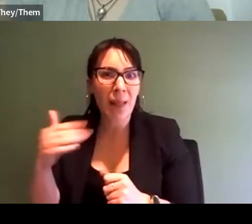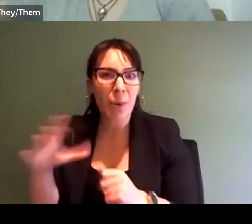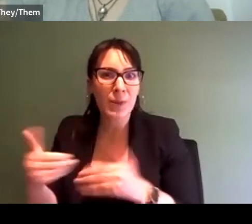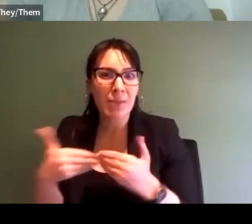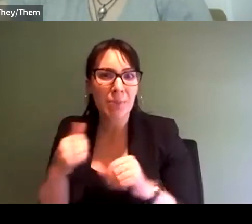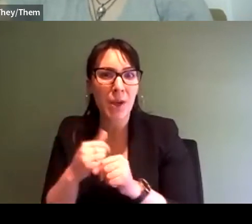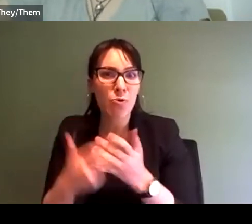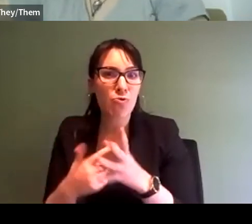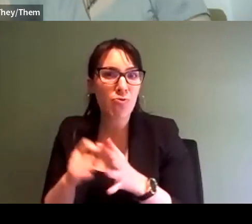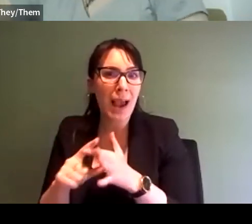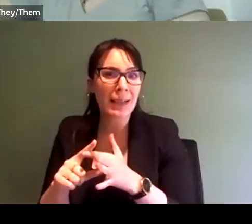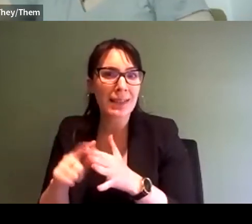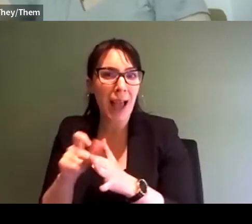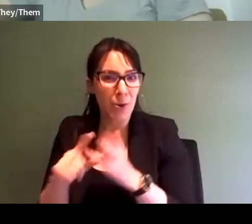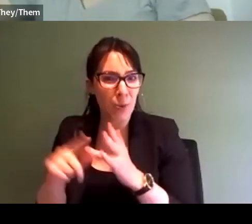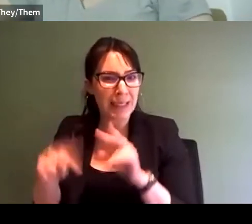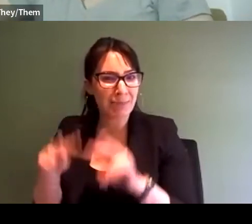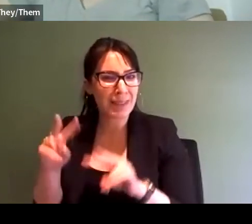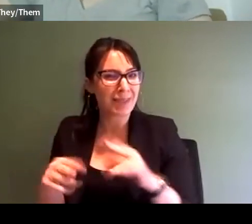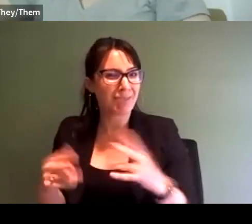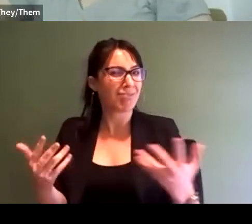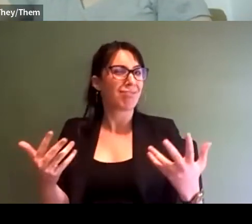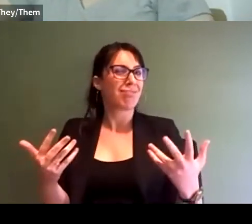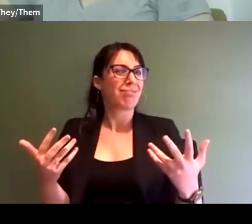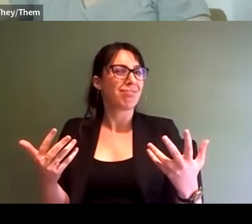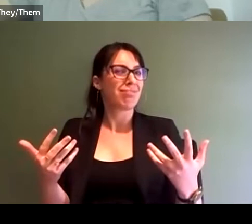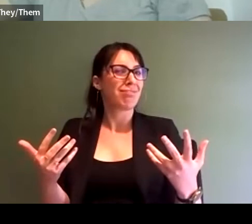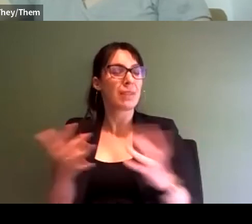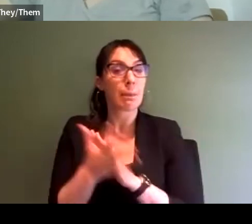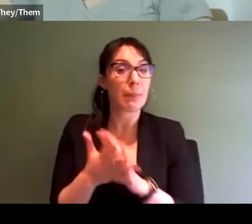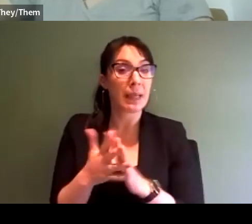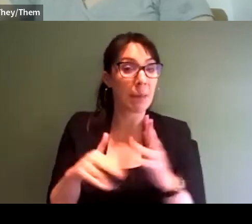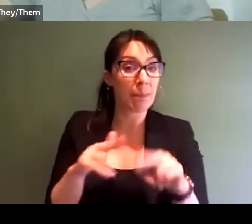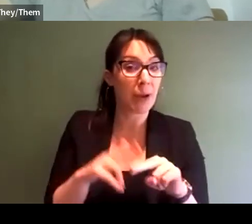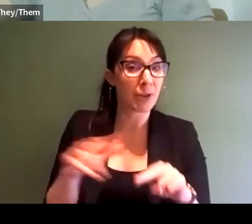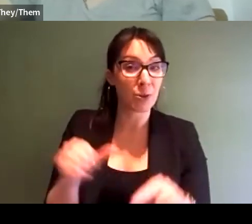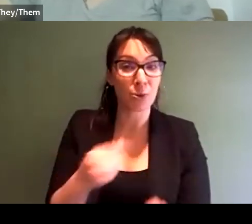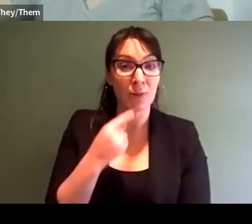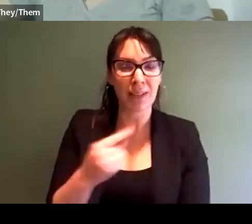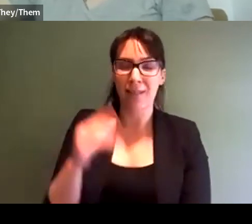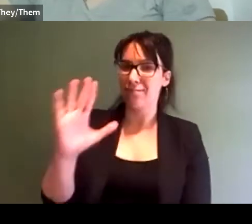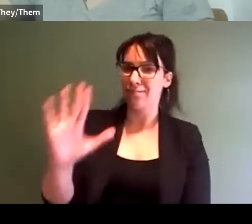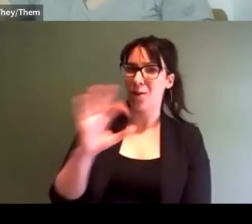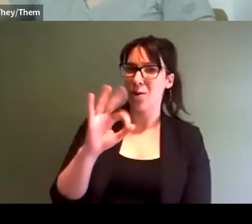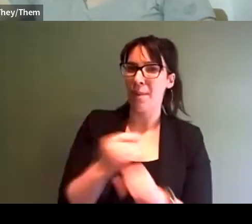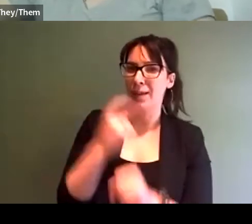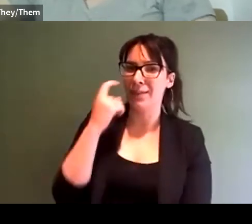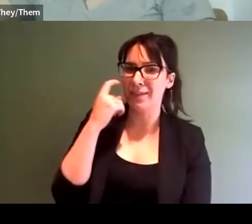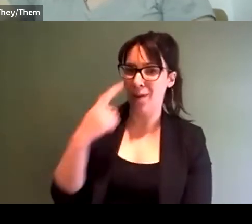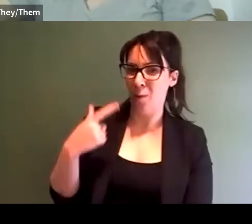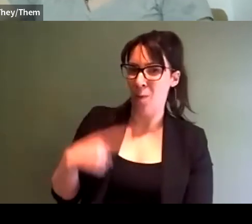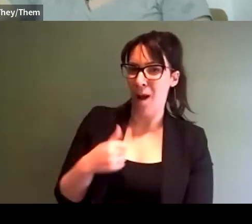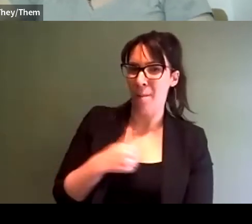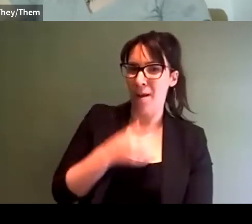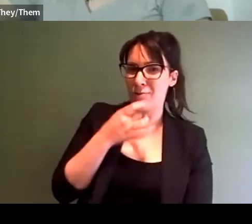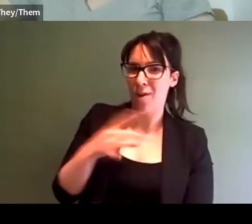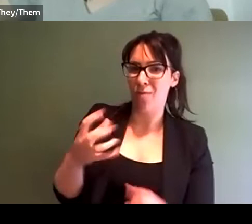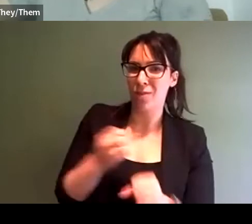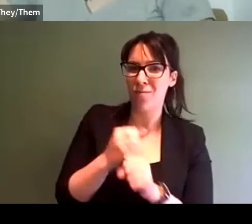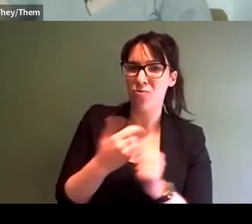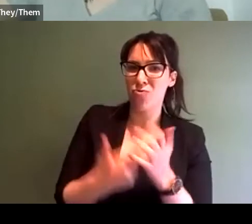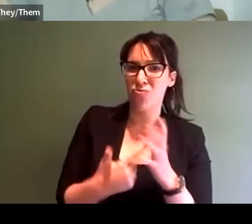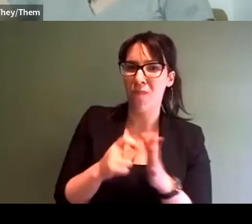That wasn't going to. So again, being that parent and being like, that doesn't make sense. Why is my child being graded.